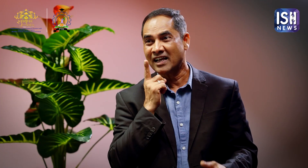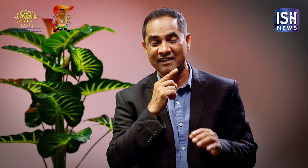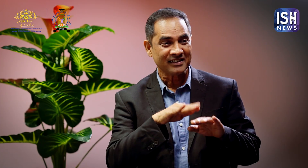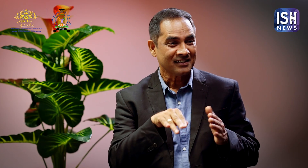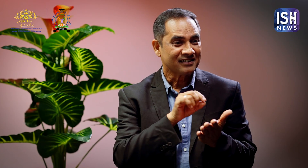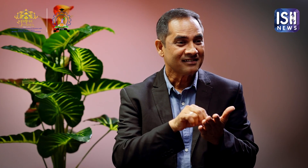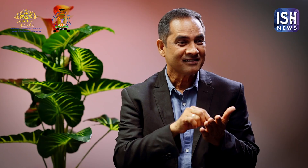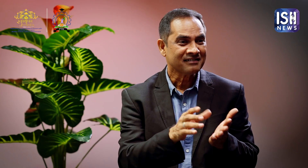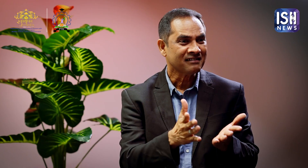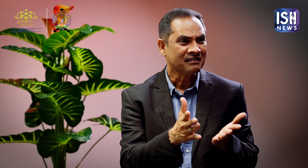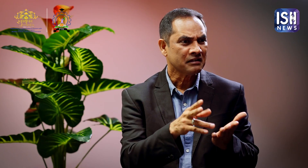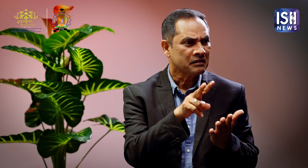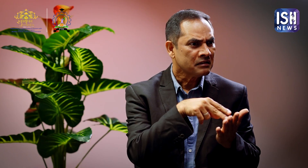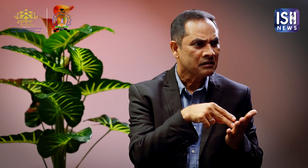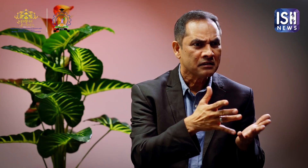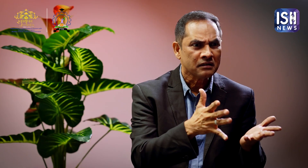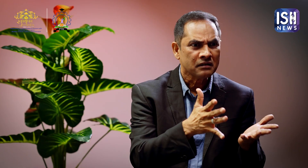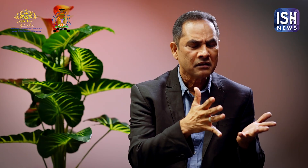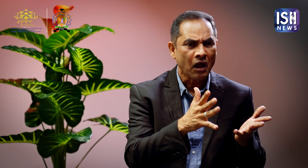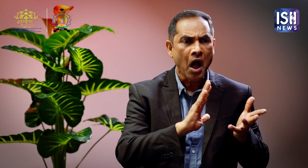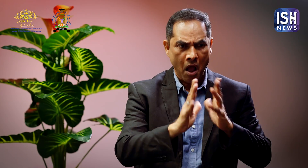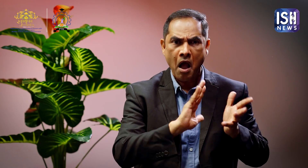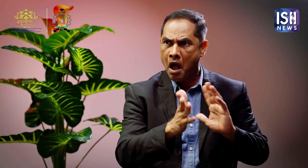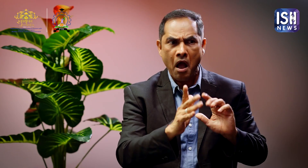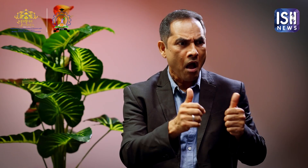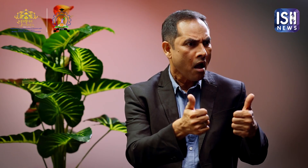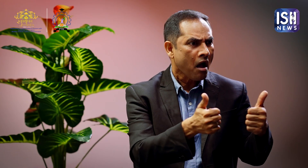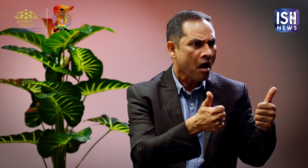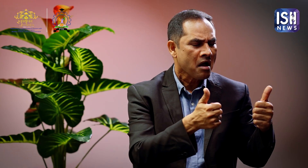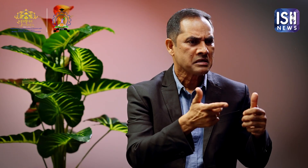Many students couldn’t read or write, even though they were proficient in signing.